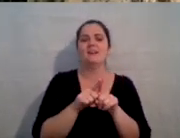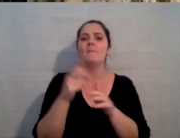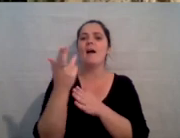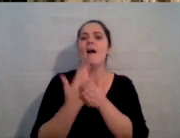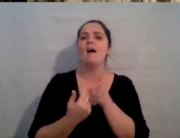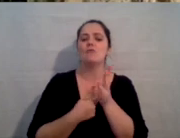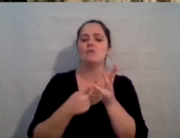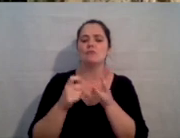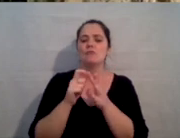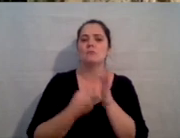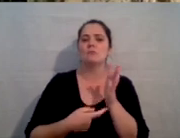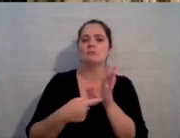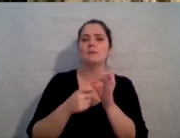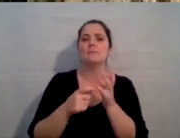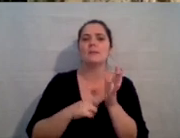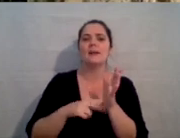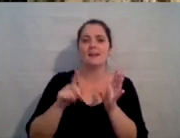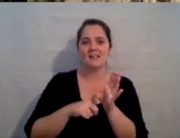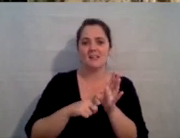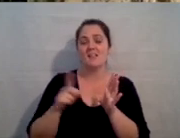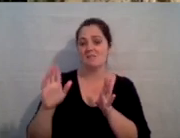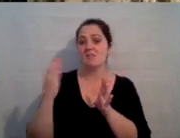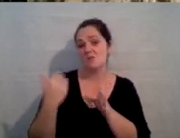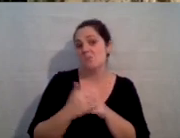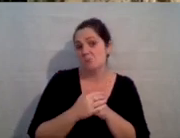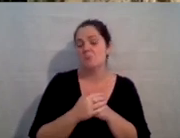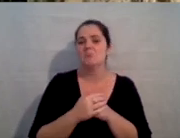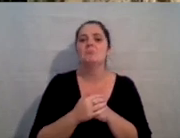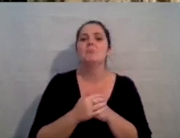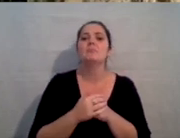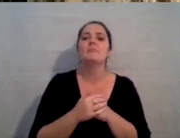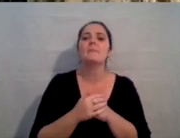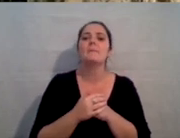Alright so now I'm going to come back in and now I’m going to be really, really selective in what I draw.